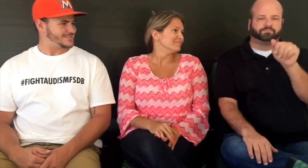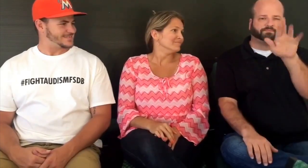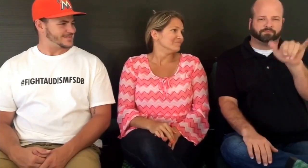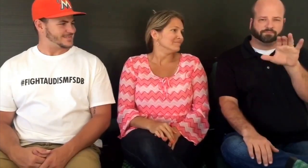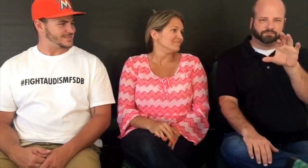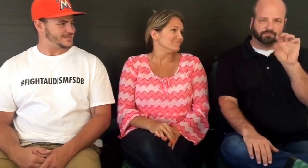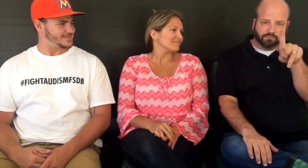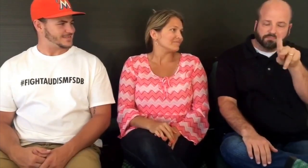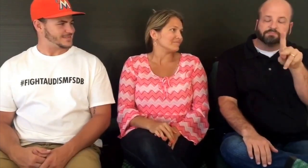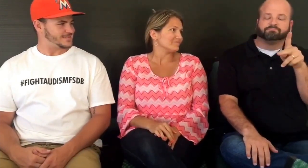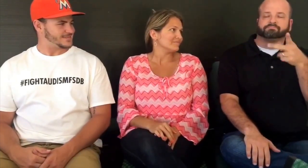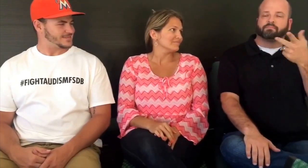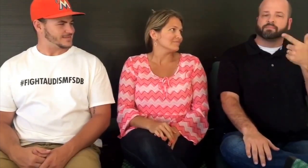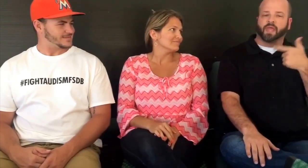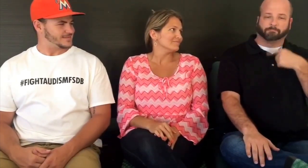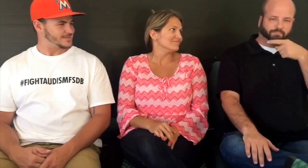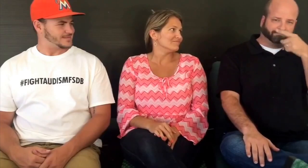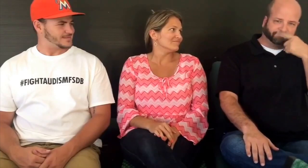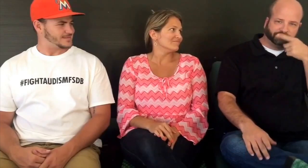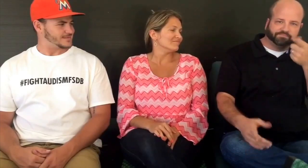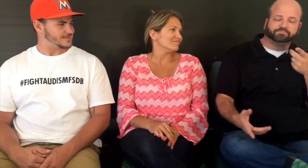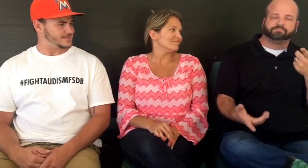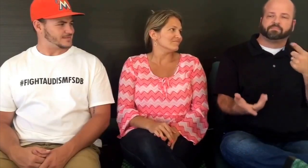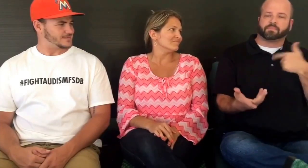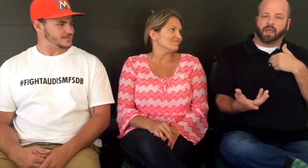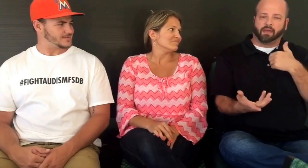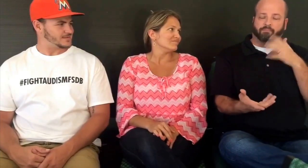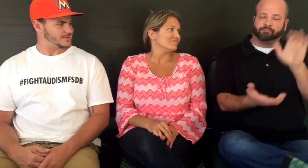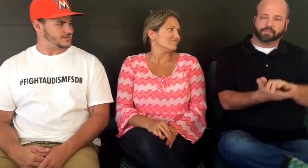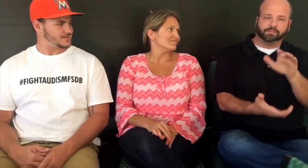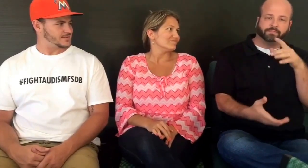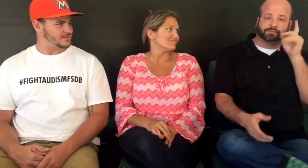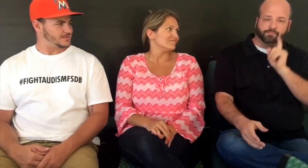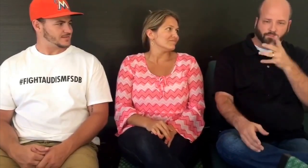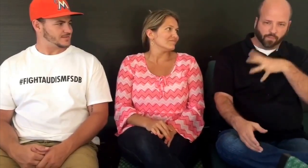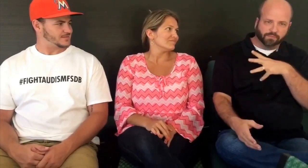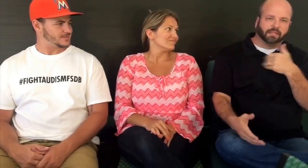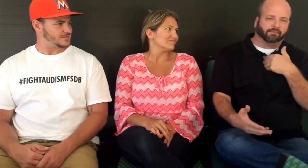My name is Gary Crook. I am hearing and I have a Deaf wife.